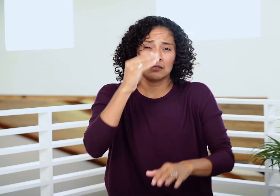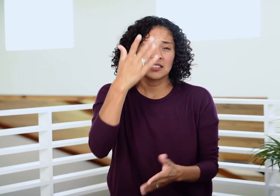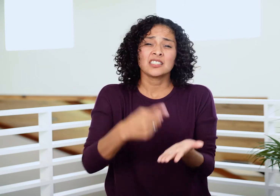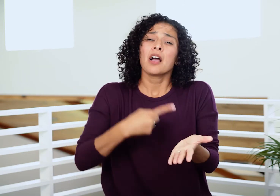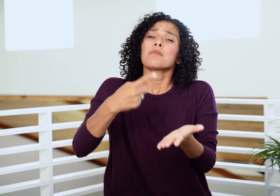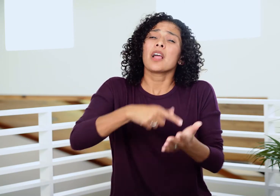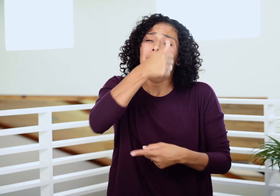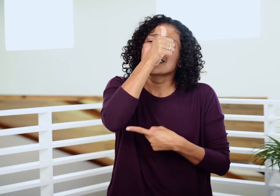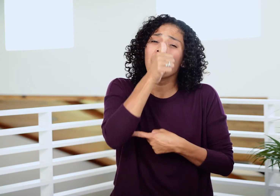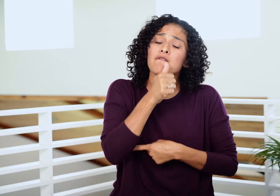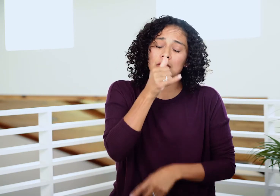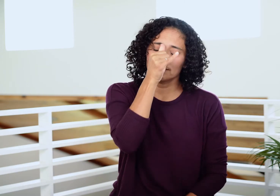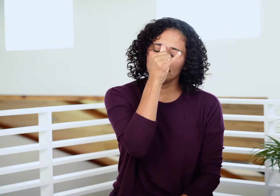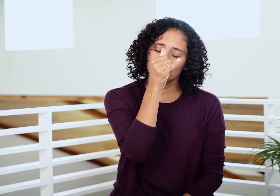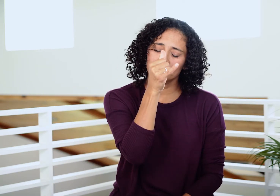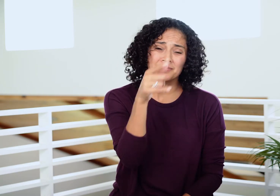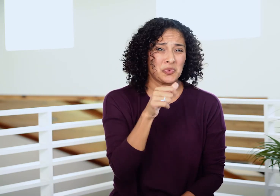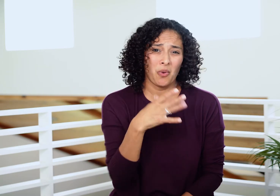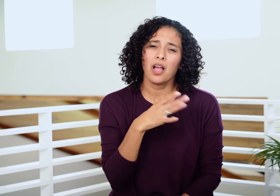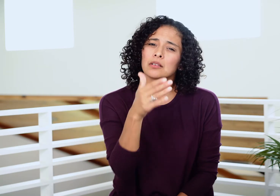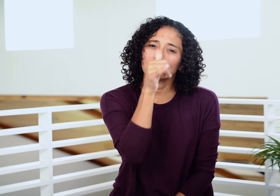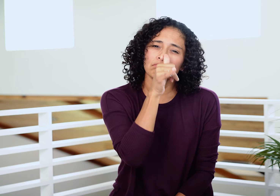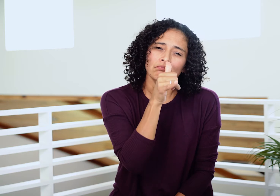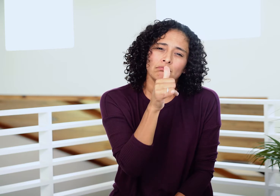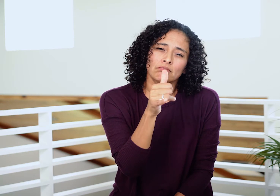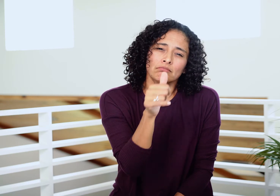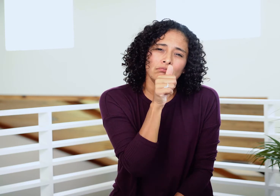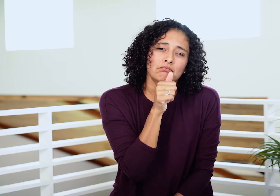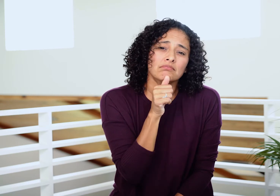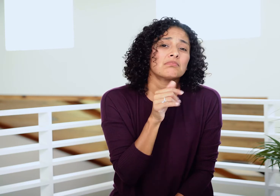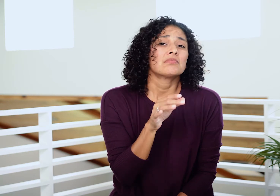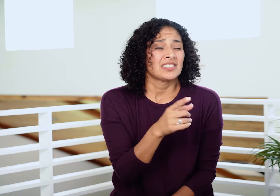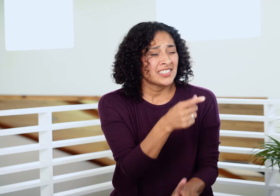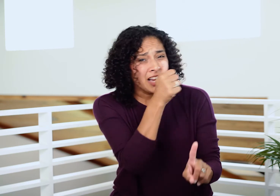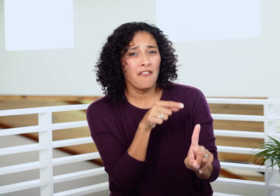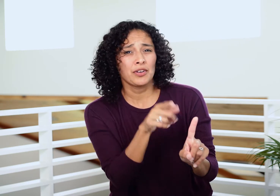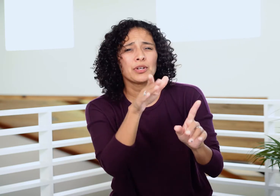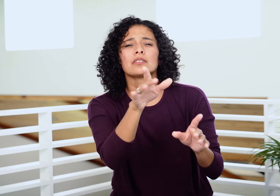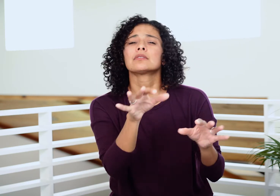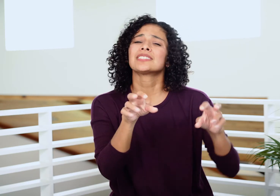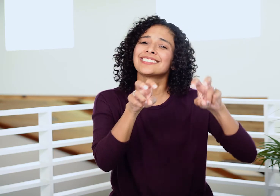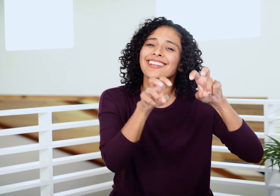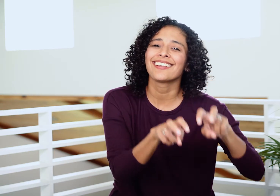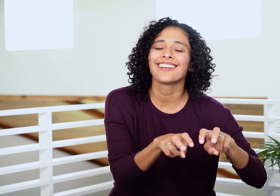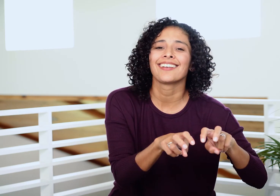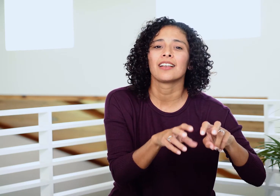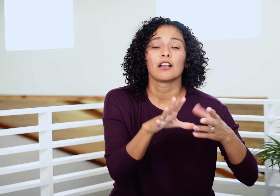Suffering always lasts longer than we want it to. But sitting in someone else’s suffering with them